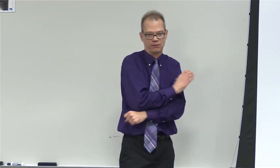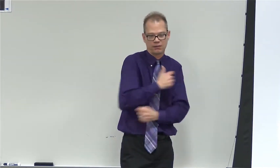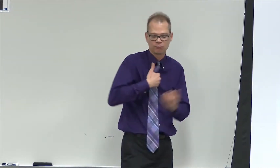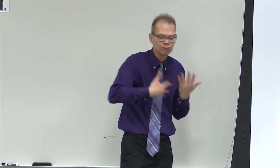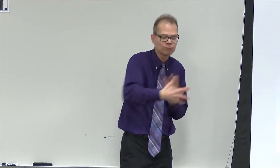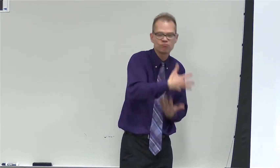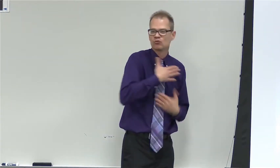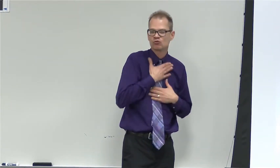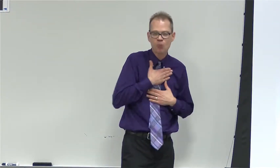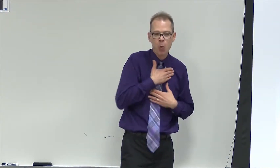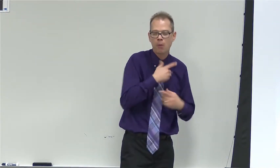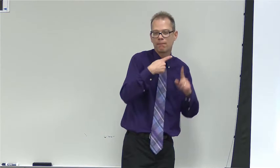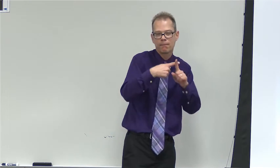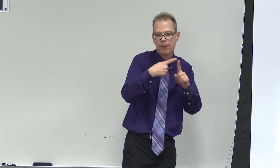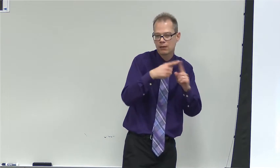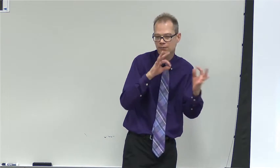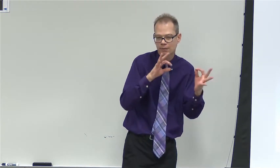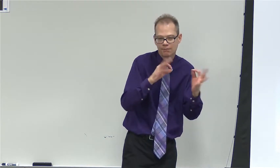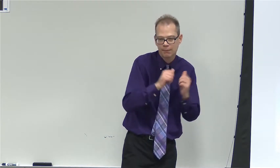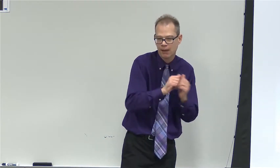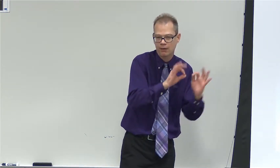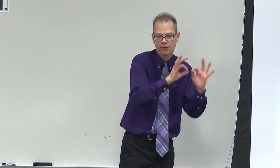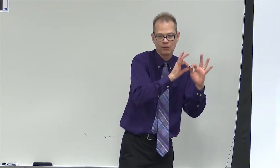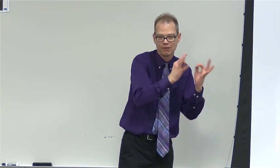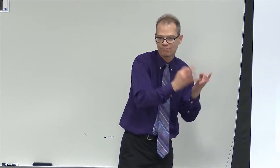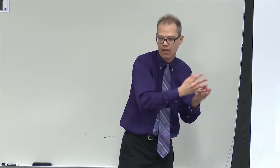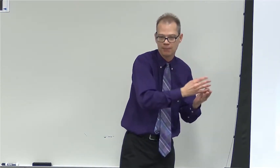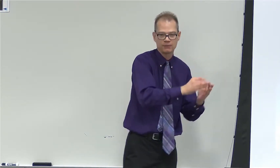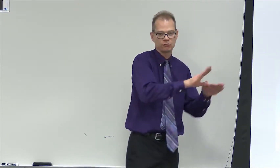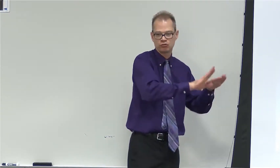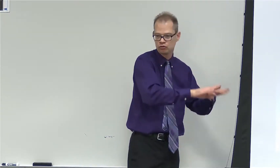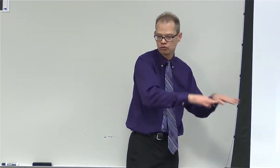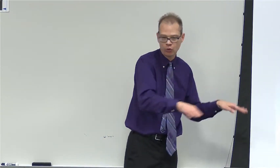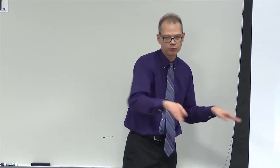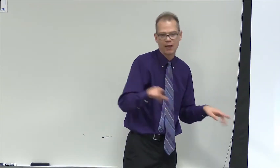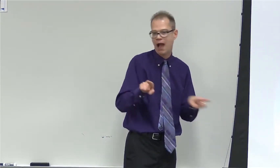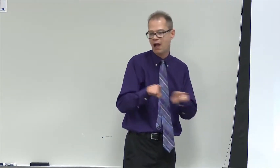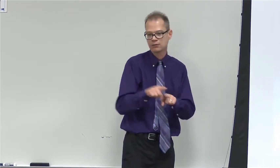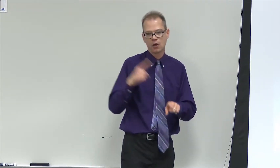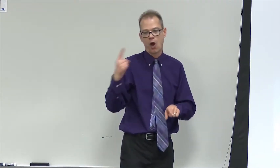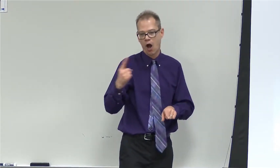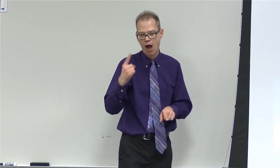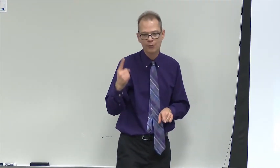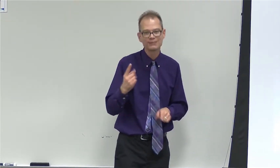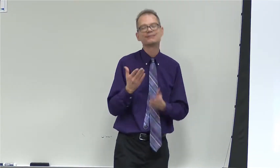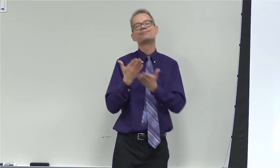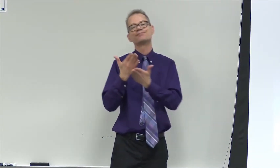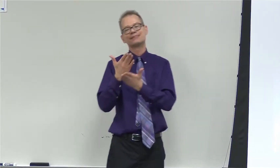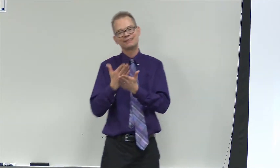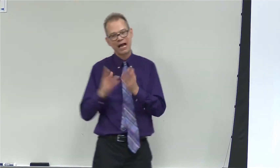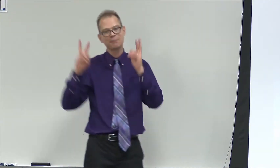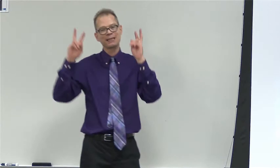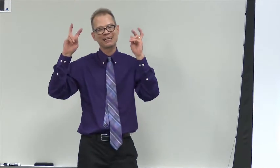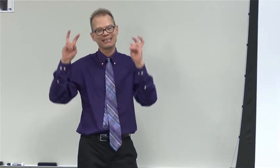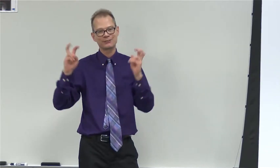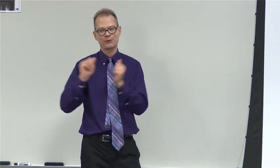I very enjoyed... very much enjoyed the positive feedback and working with children. And of course, there are always some issues